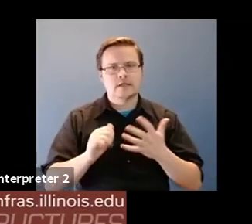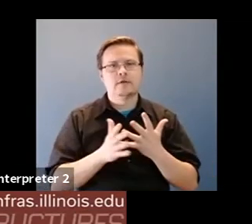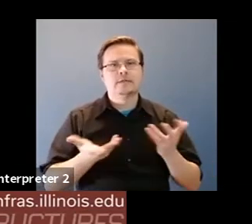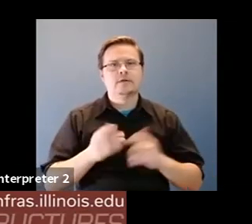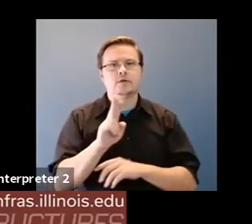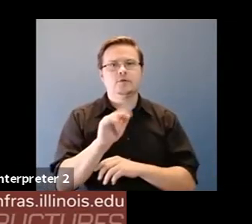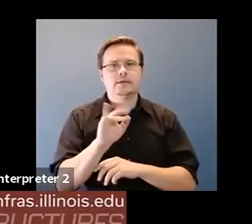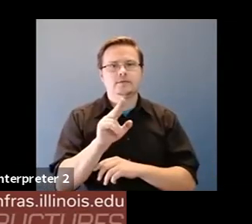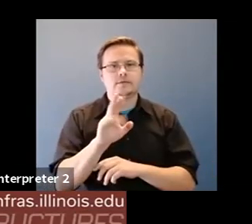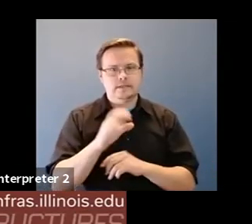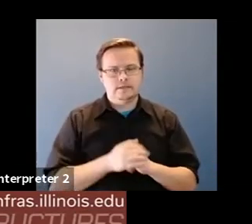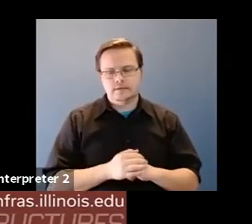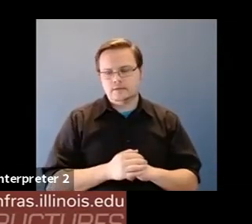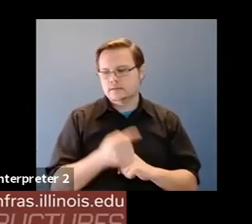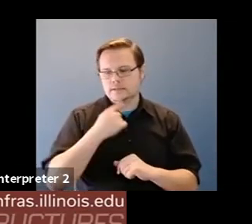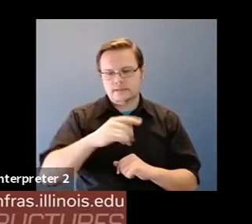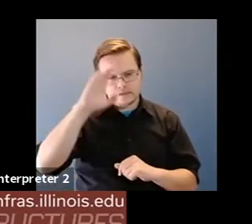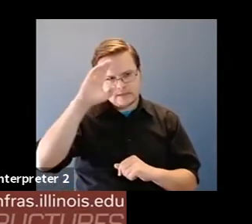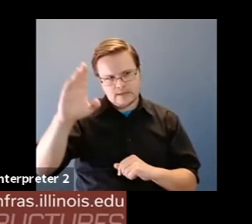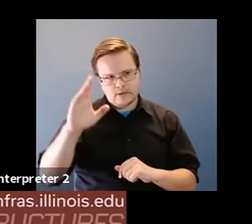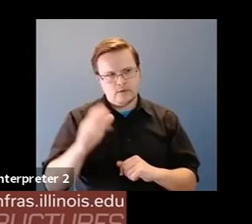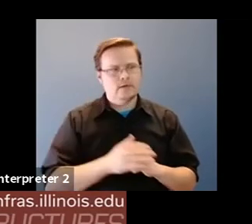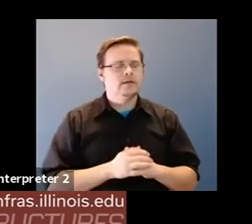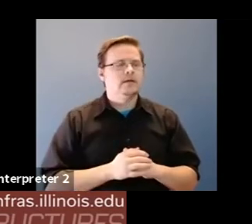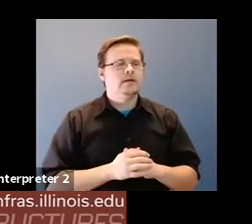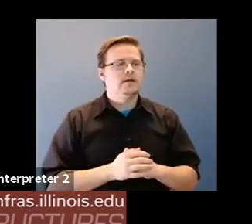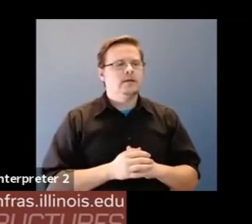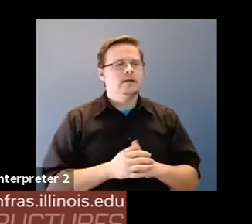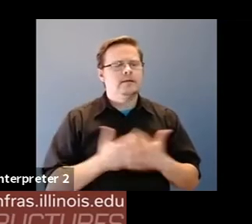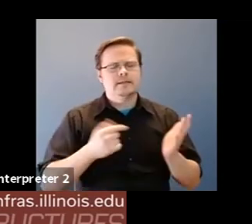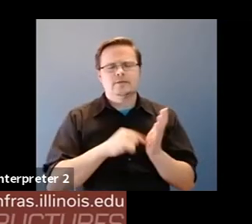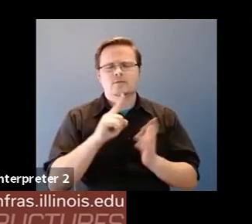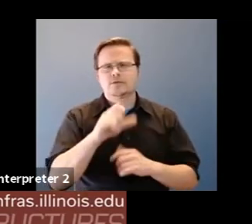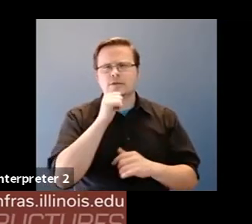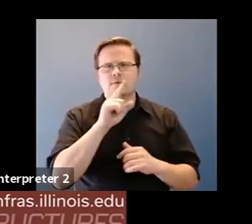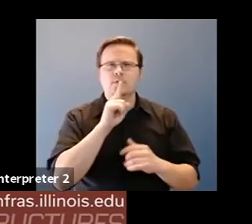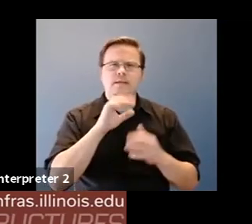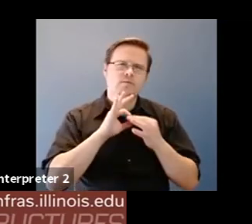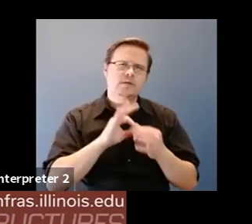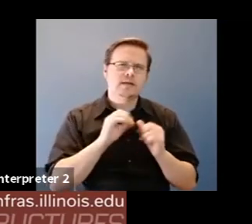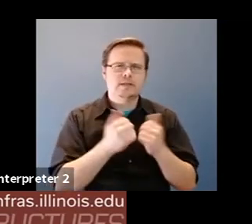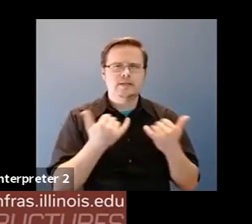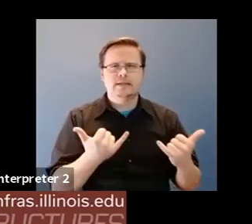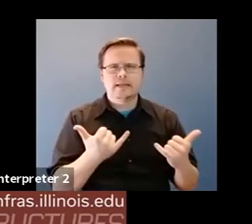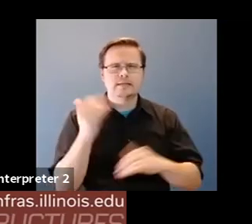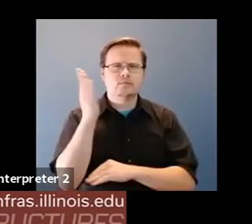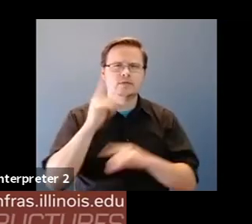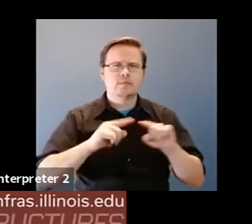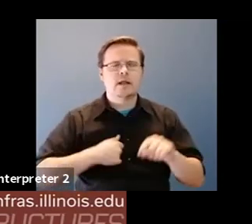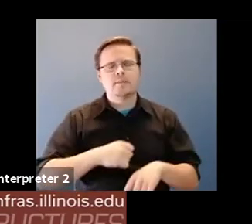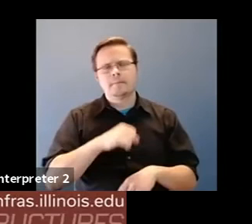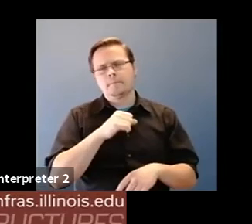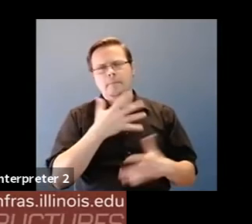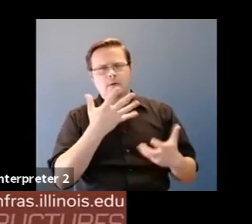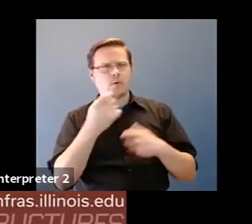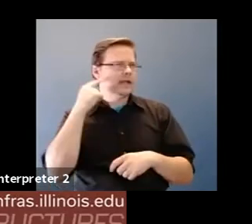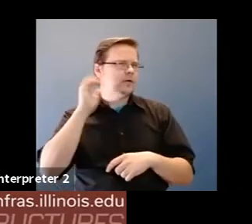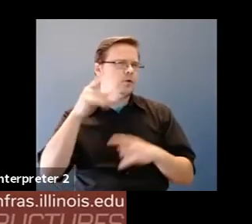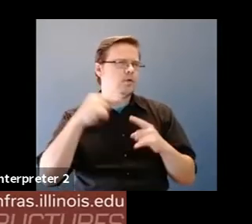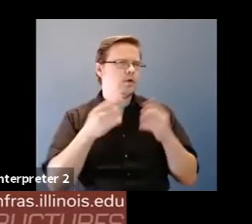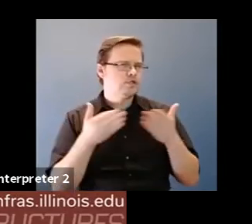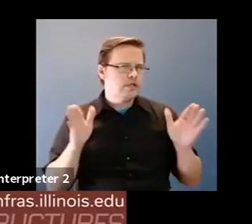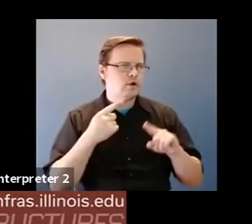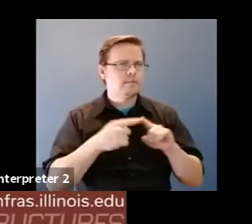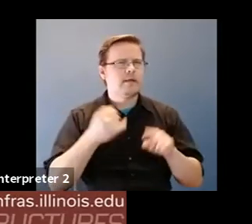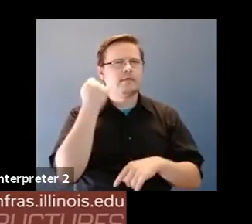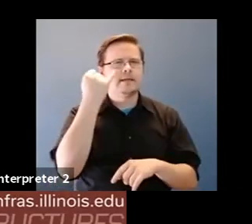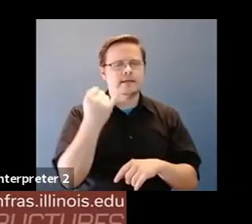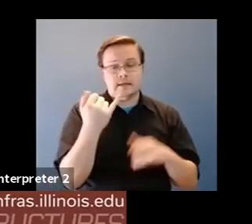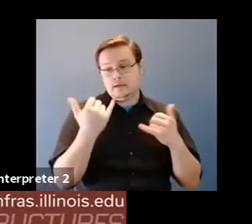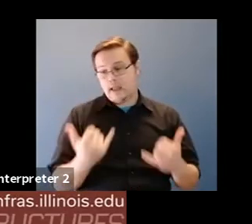Anita Chan: And he says hi Dr Vegas and Dr wattenberg it's question isn't very related today's presentation necessarily but i'd love to hear your thoughts on in general, the notion that right now, even as Ai.